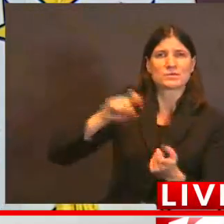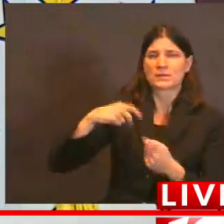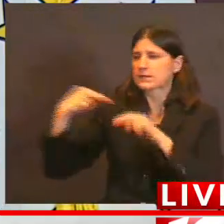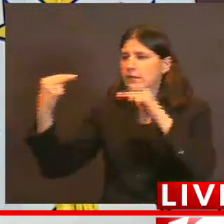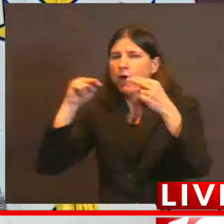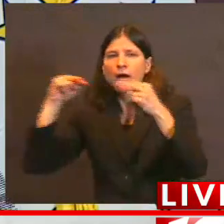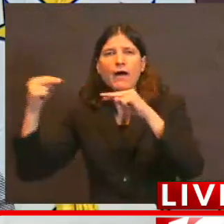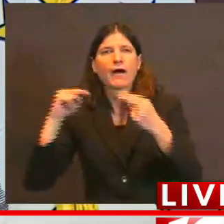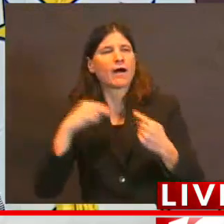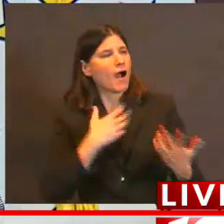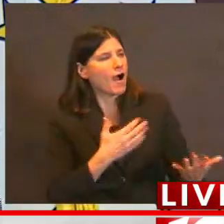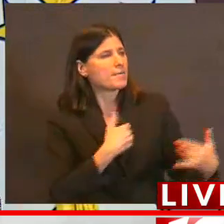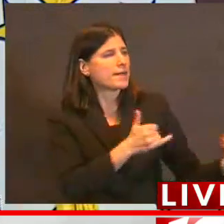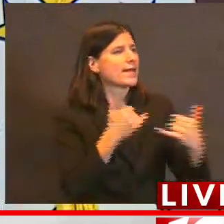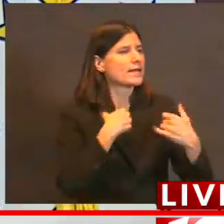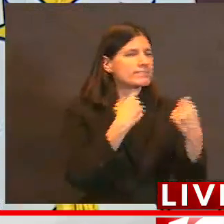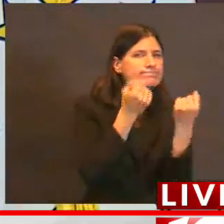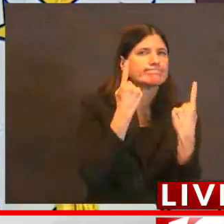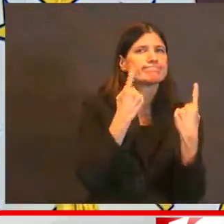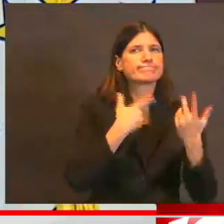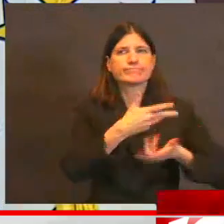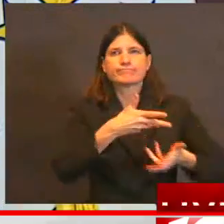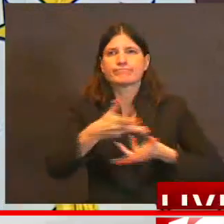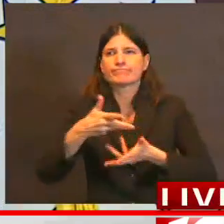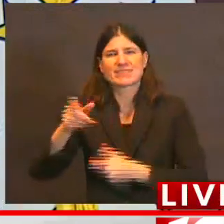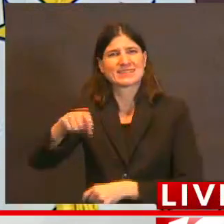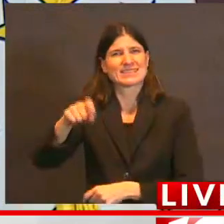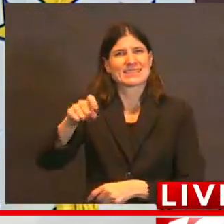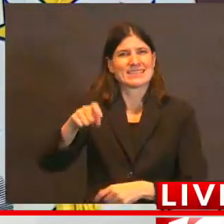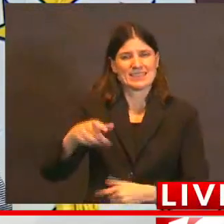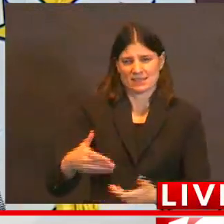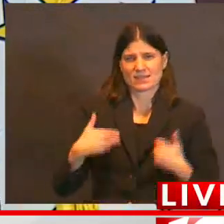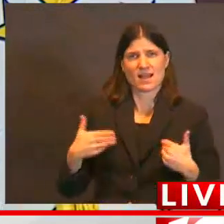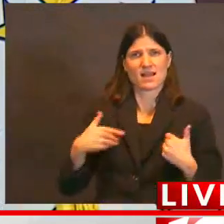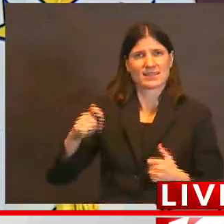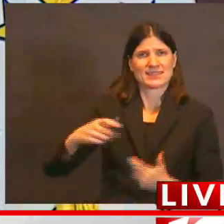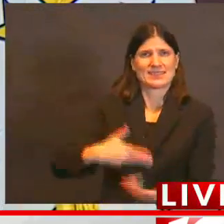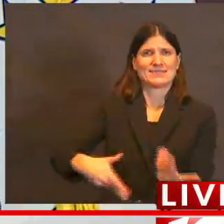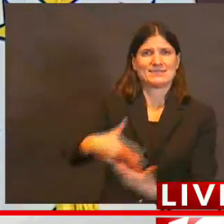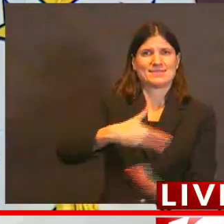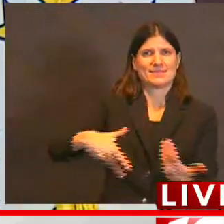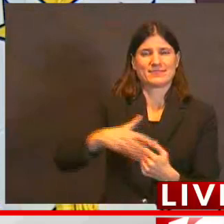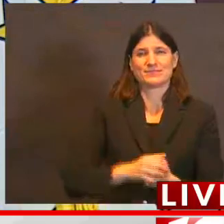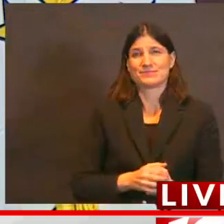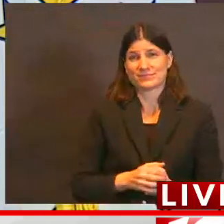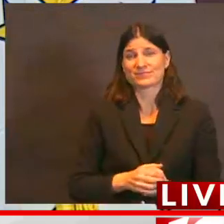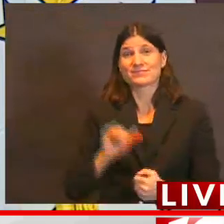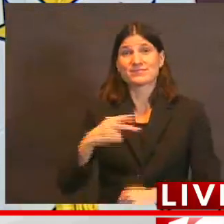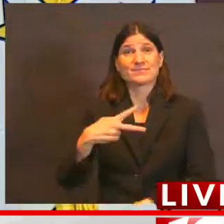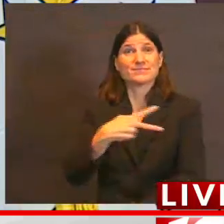STUDENTS BACK KNOWING THE CHALLENGES THAT OCCUR FOR STUDENTS WHO ARE MISSING THAT EMOTIONAL NUTRITIONAL